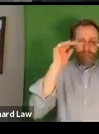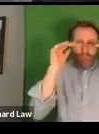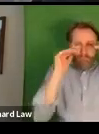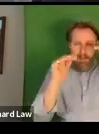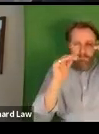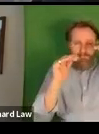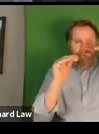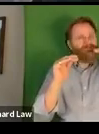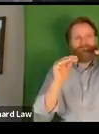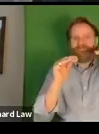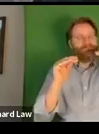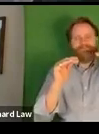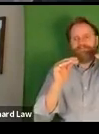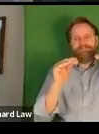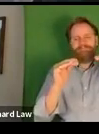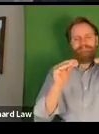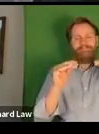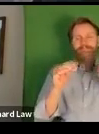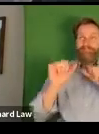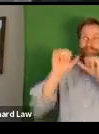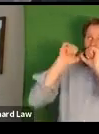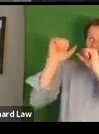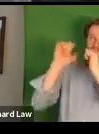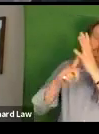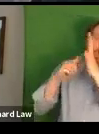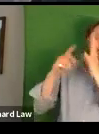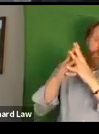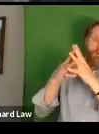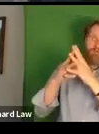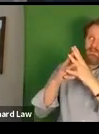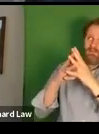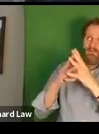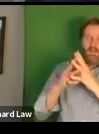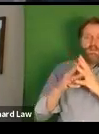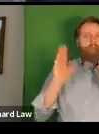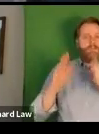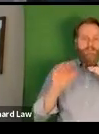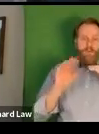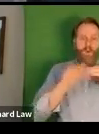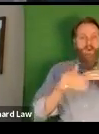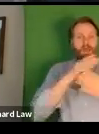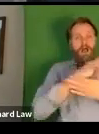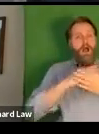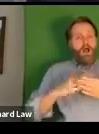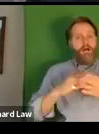undemocratic laws that now tell us more than half the members must vote so what